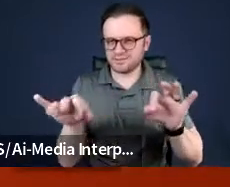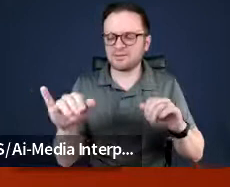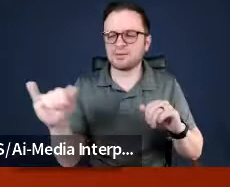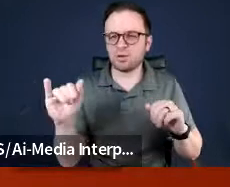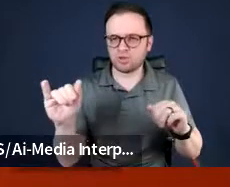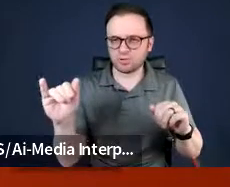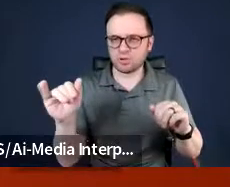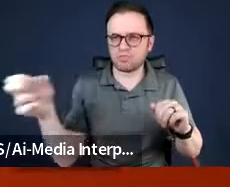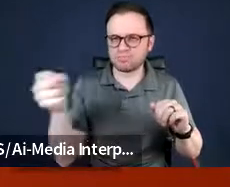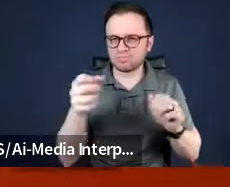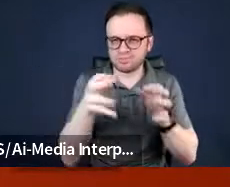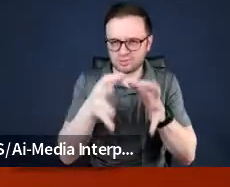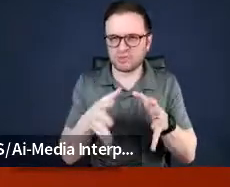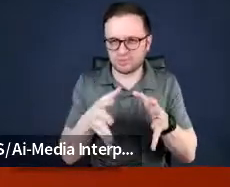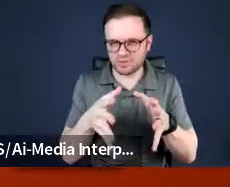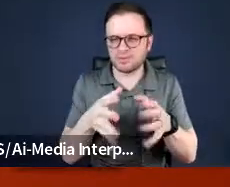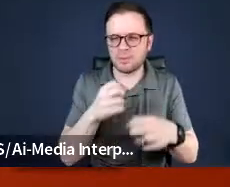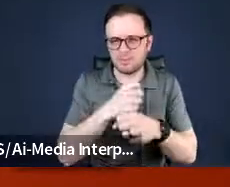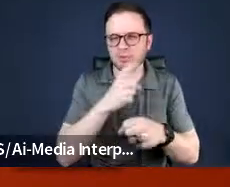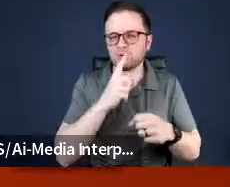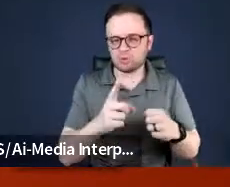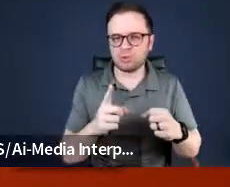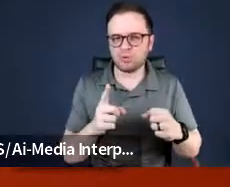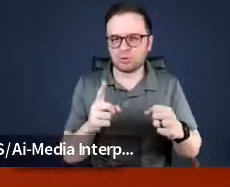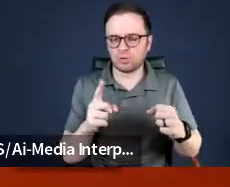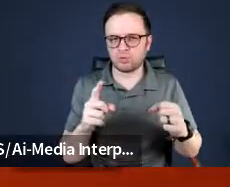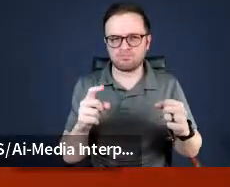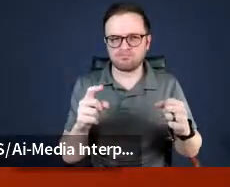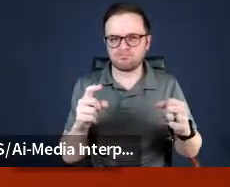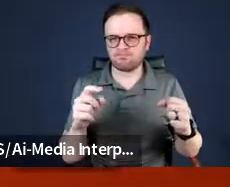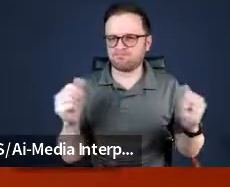recording. What's nice is that we also are fortunate enough to be able